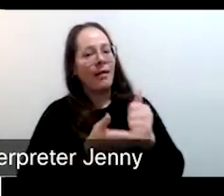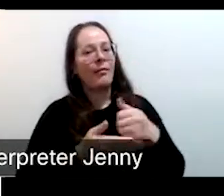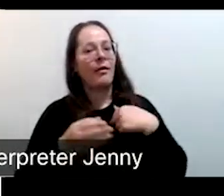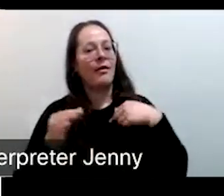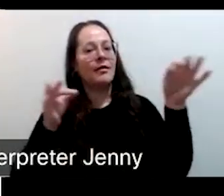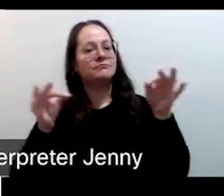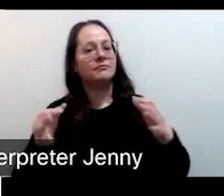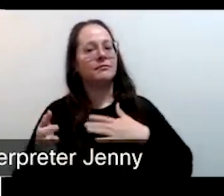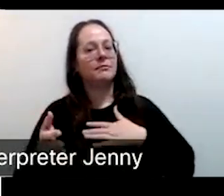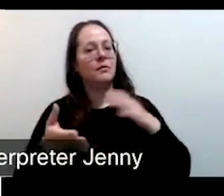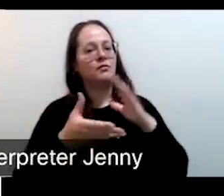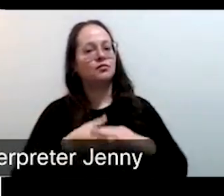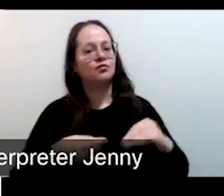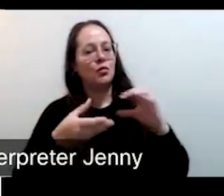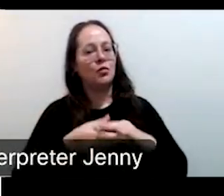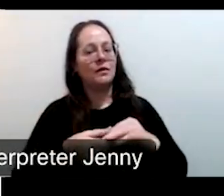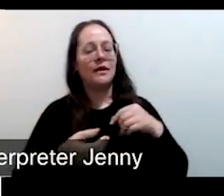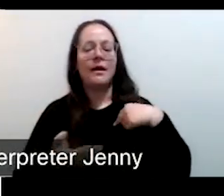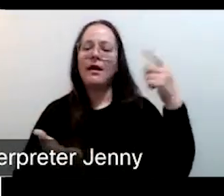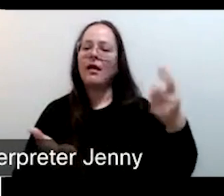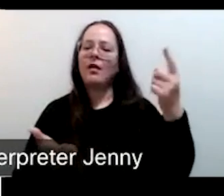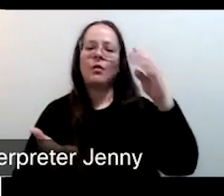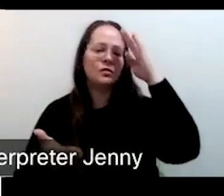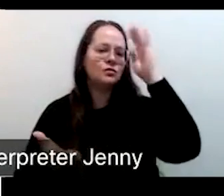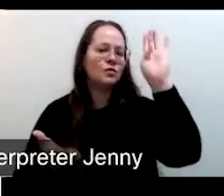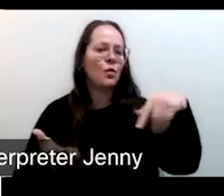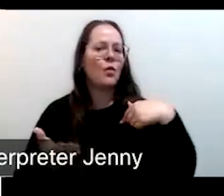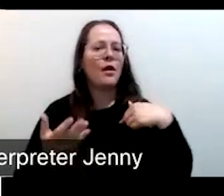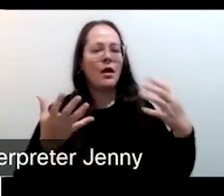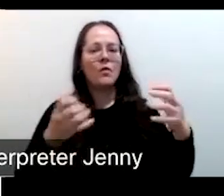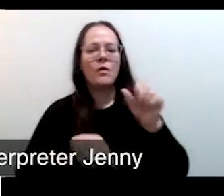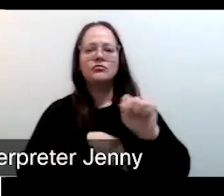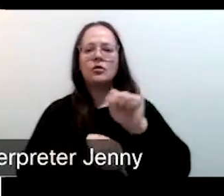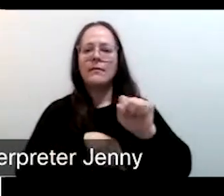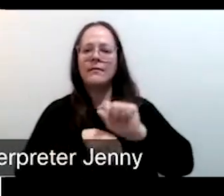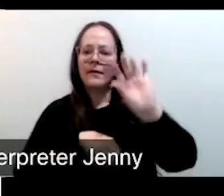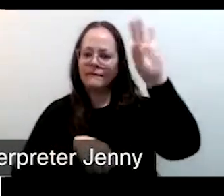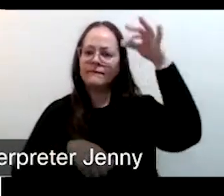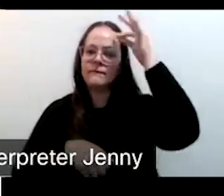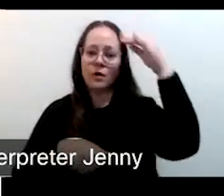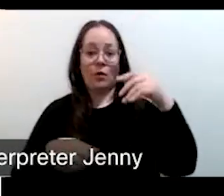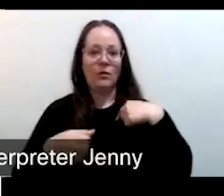I always knew I wanted a job in federal service, so I was excited about the WRP as a potential